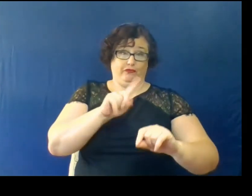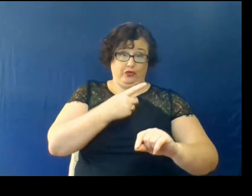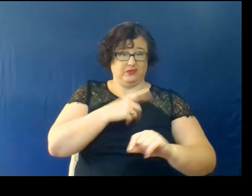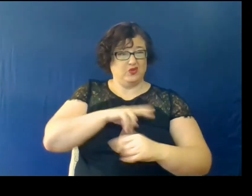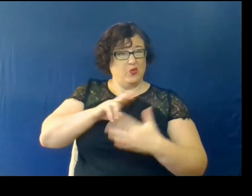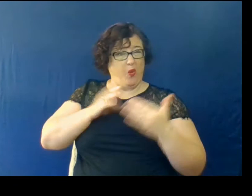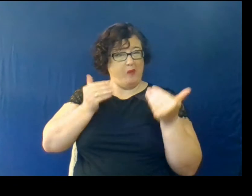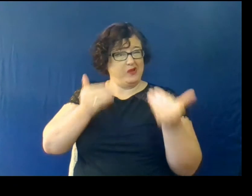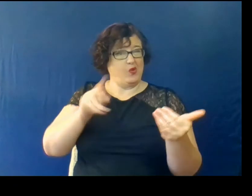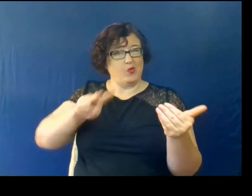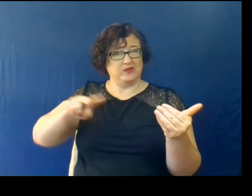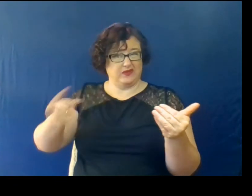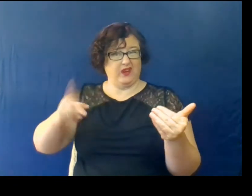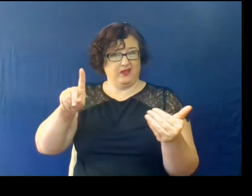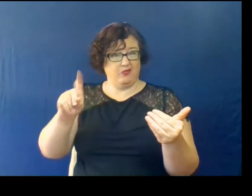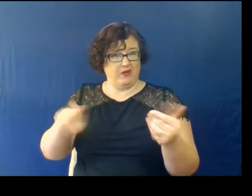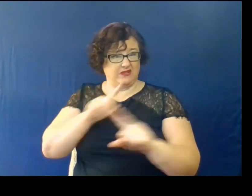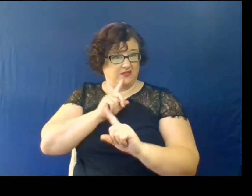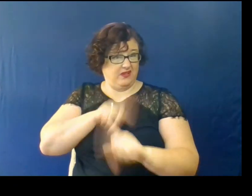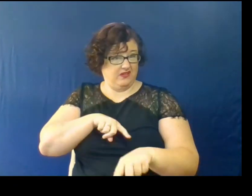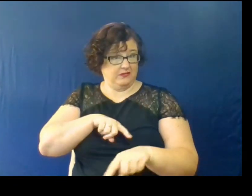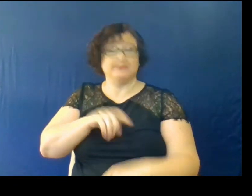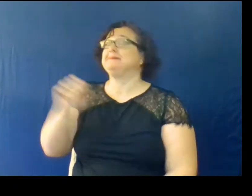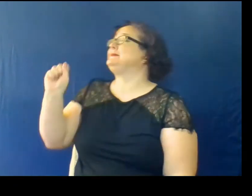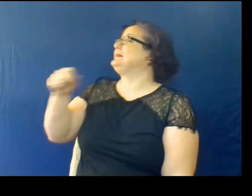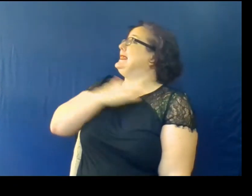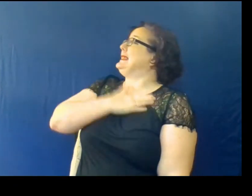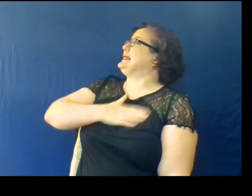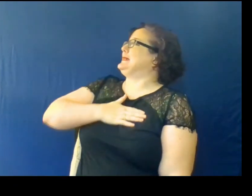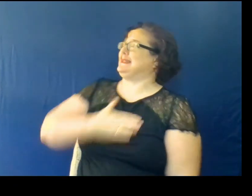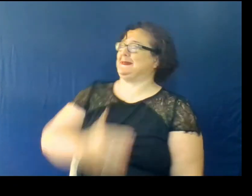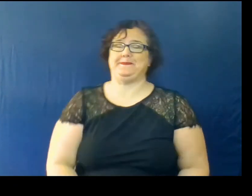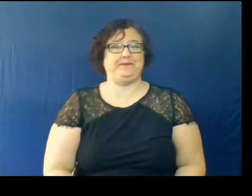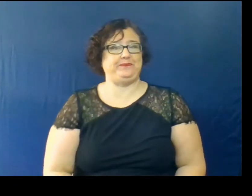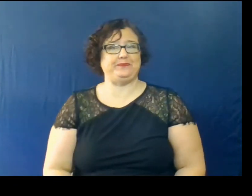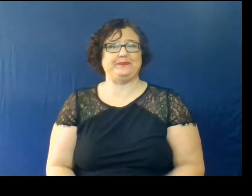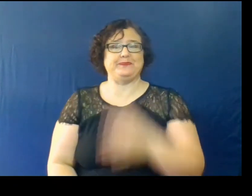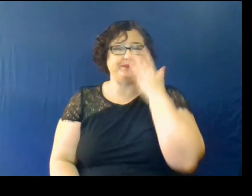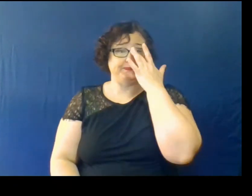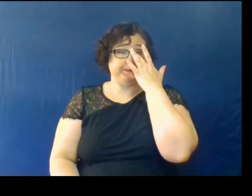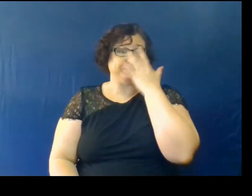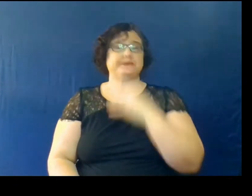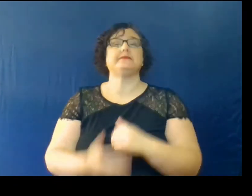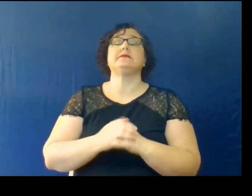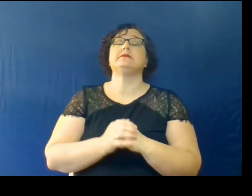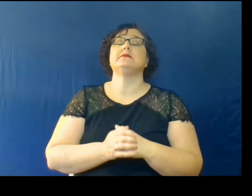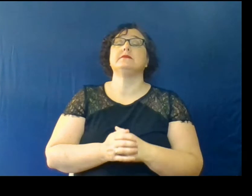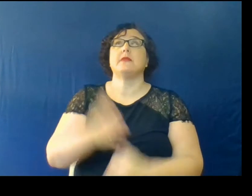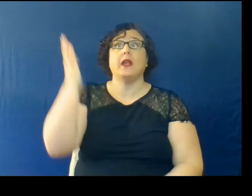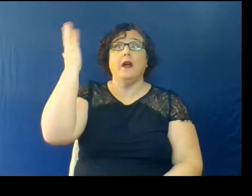straight to the second question or should we do it? Yes please. So why is it important to vote?